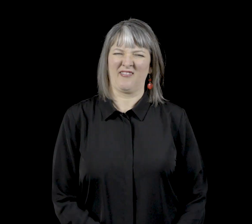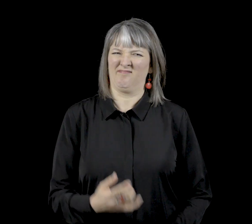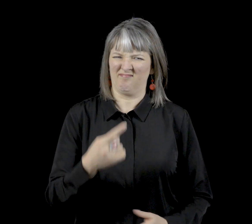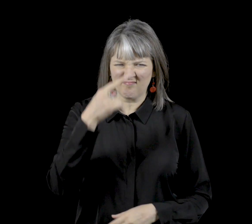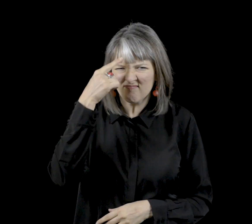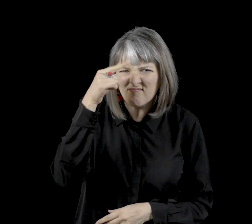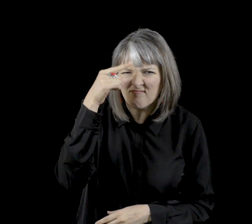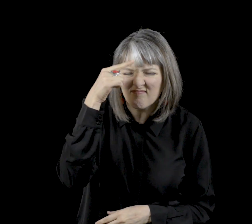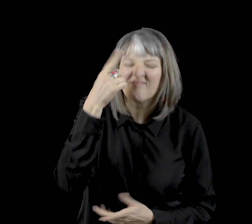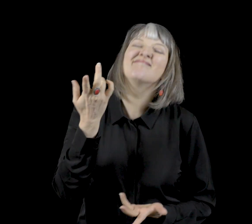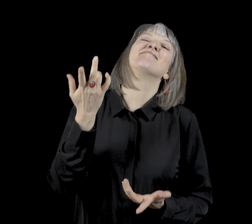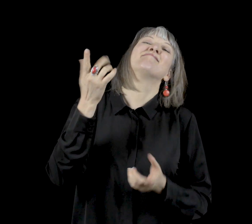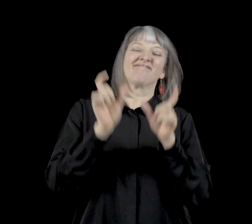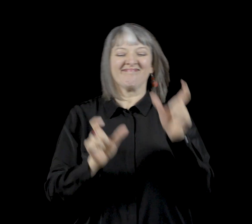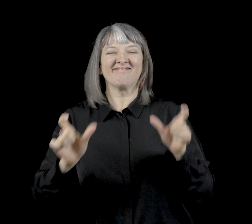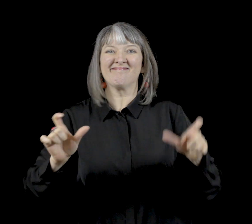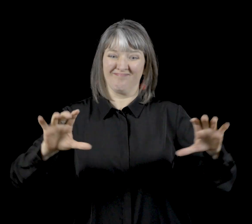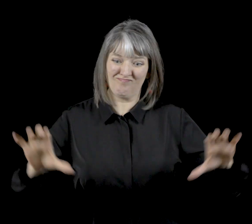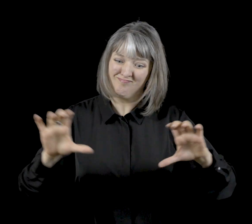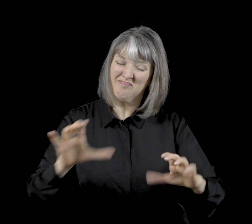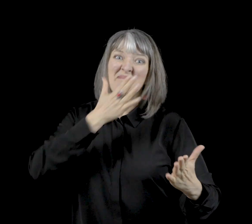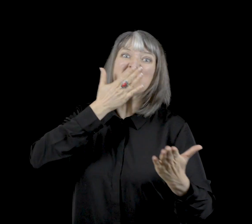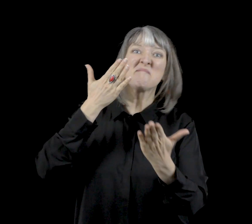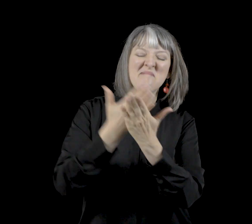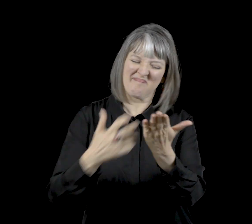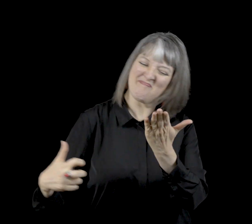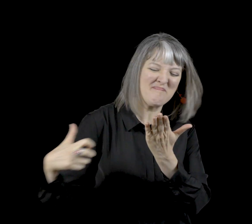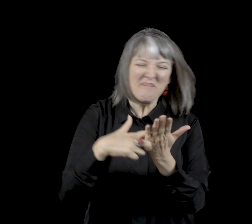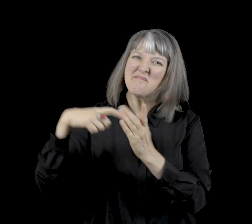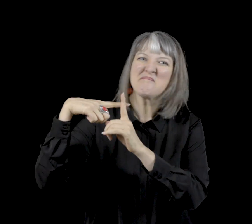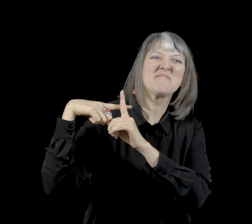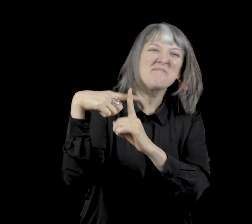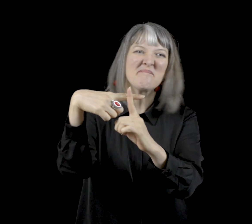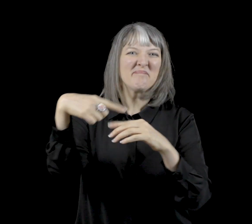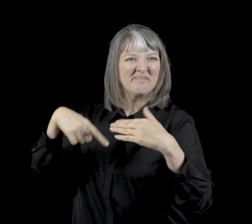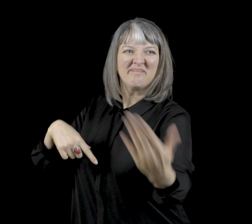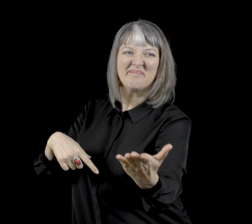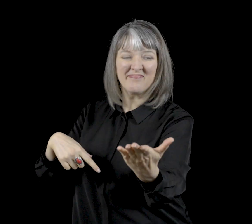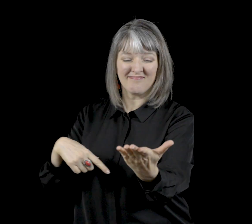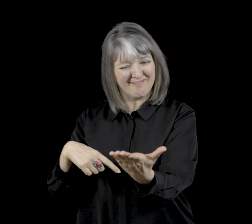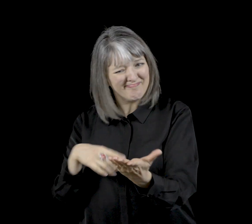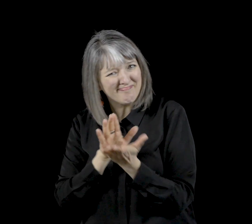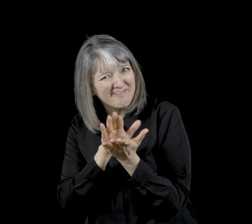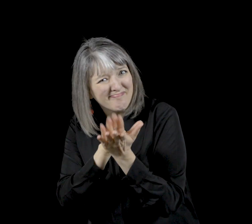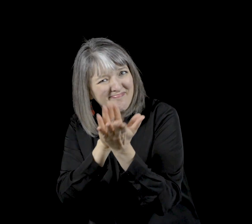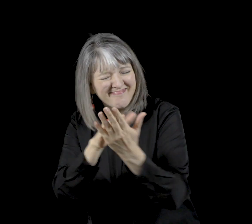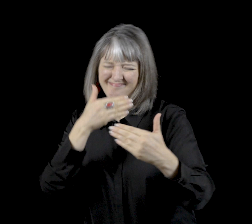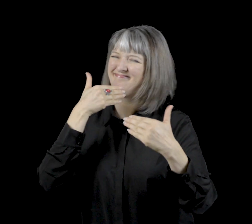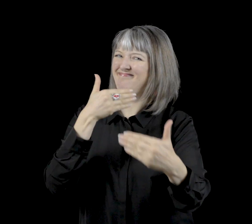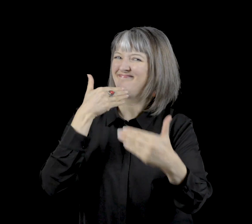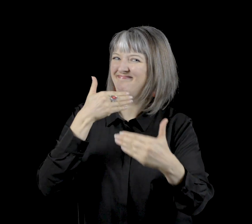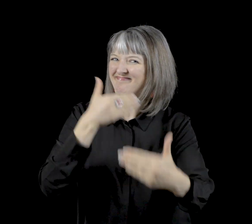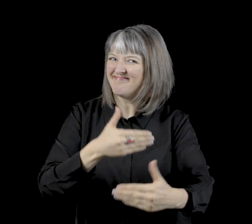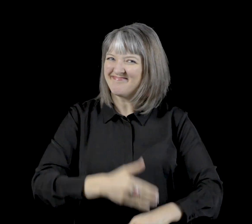To thank people for doing something good.